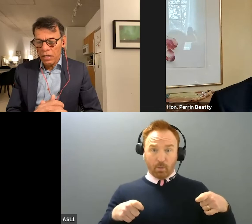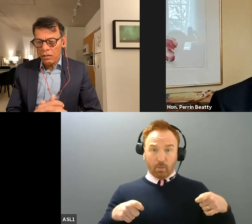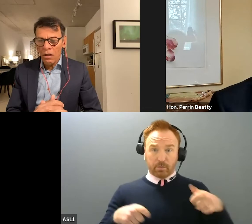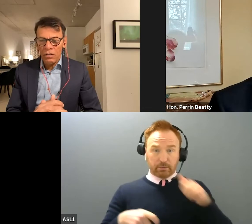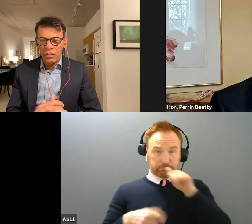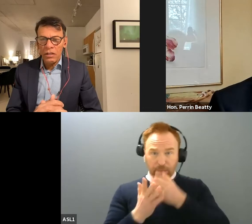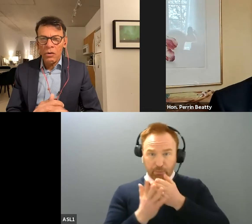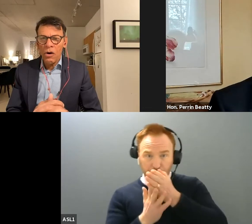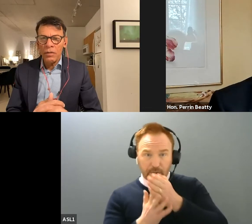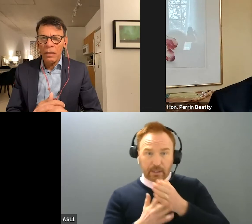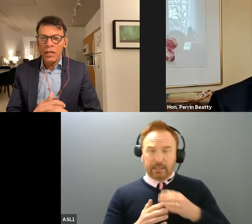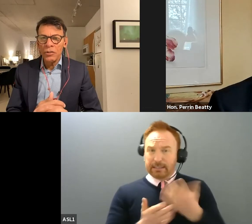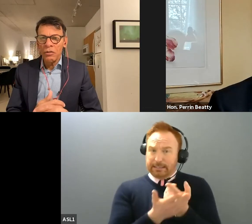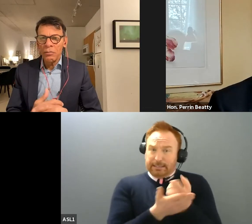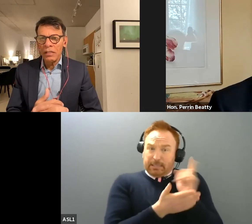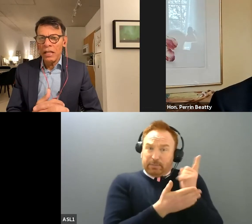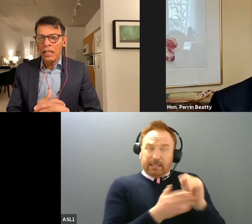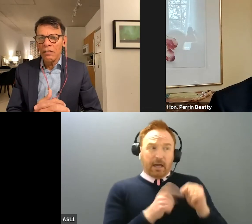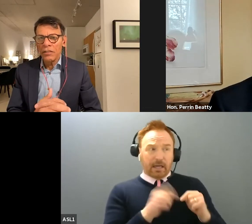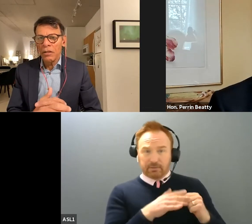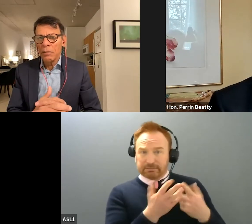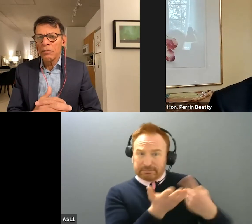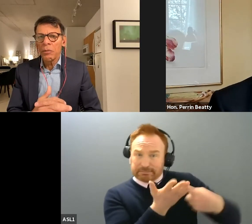I don't know how long this is going to go on, but I'm not sure what my sanity is going to be before we